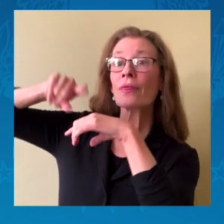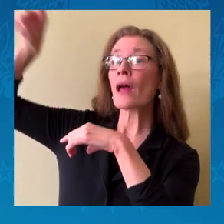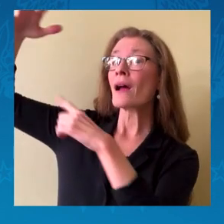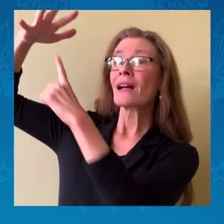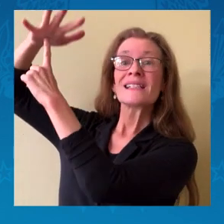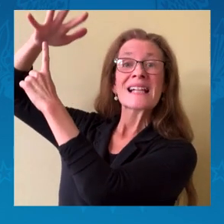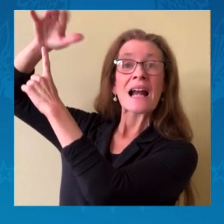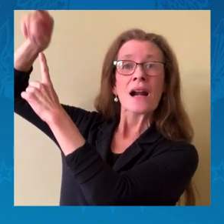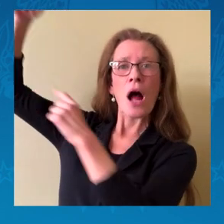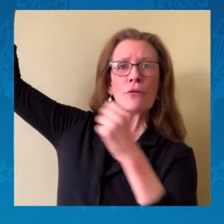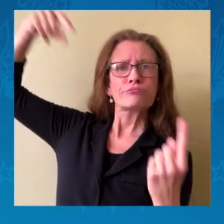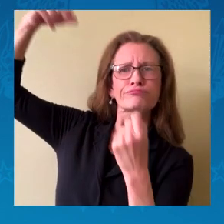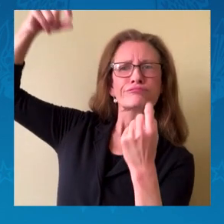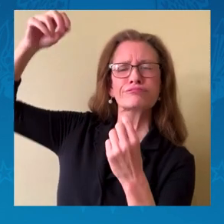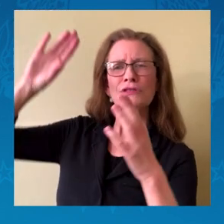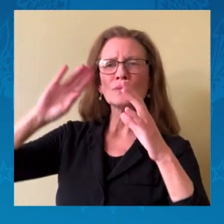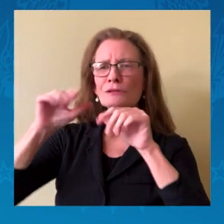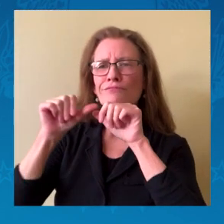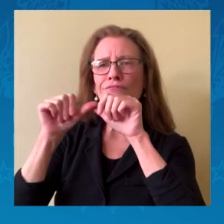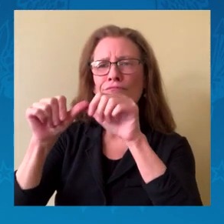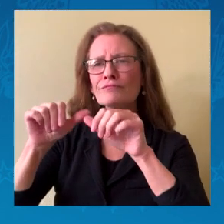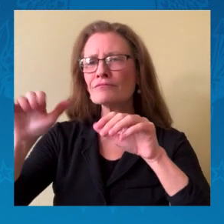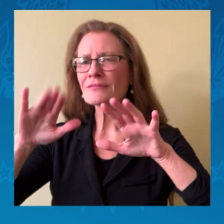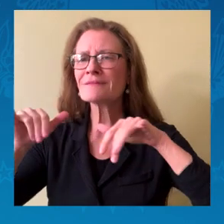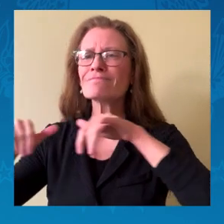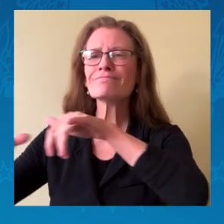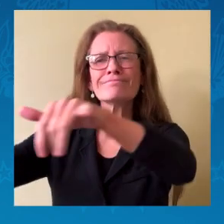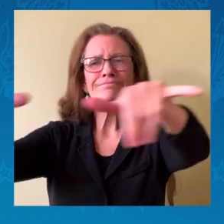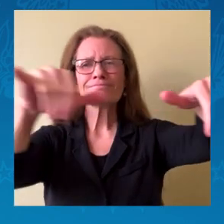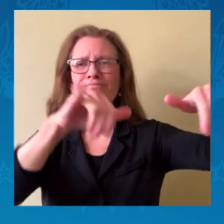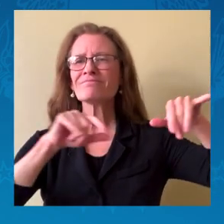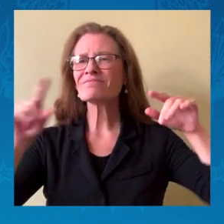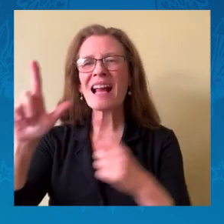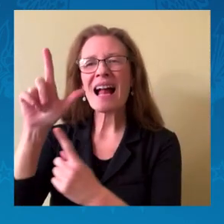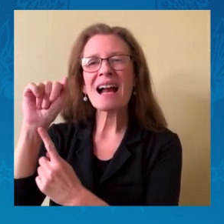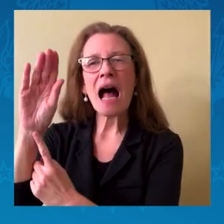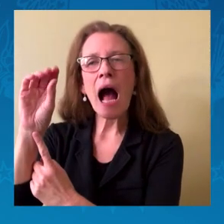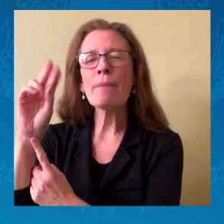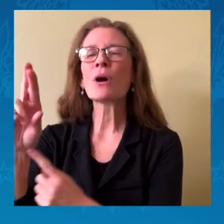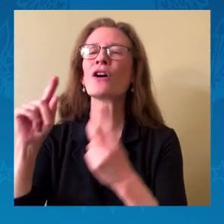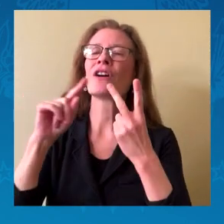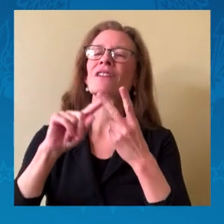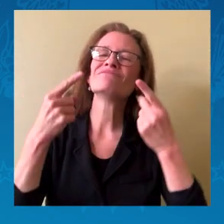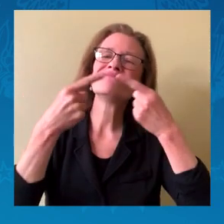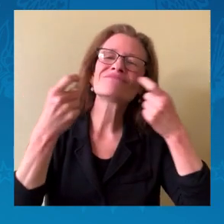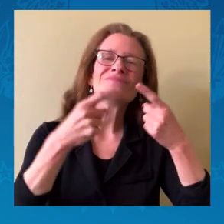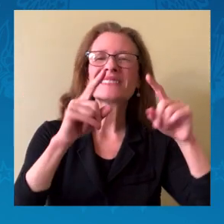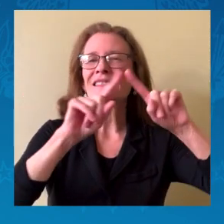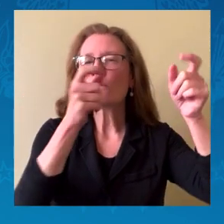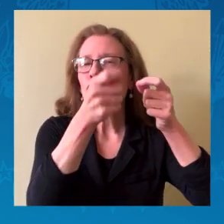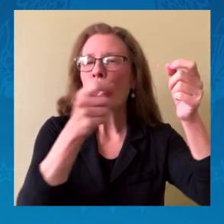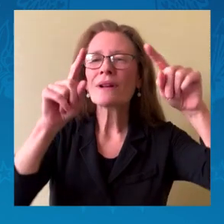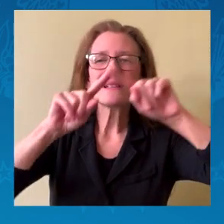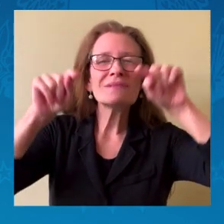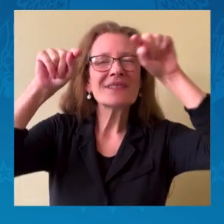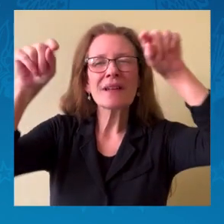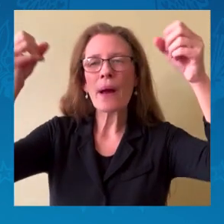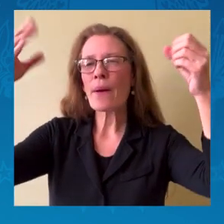cyber security, export controls and promoting space exports around the world, which is, of course, an increasing area of our economy.